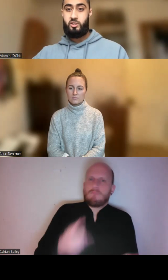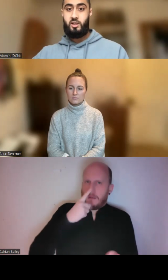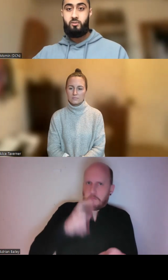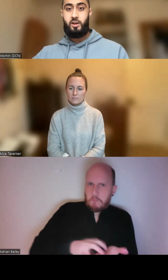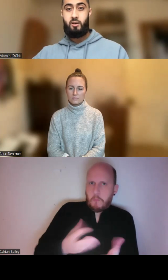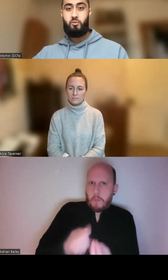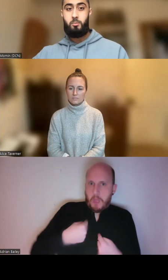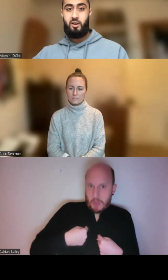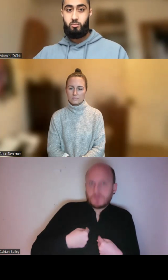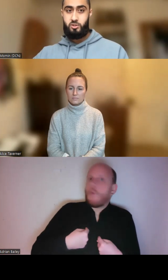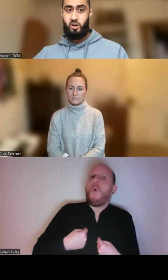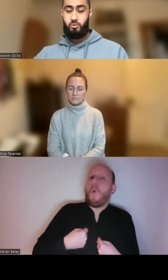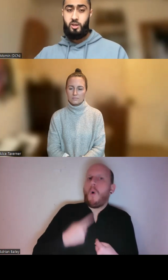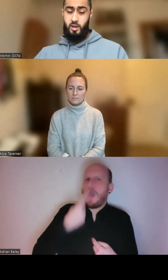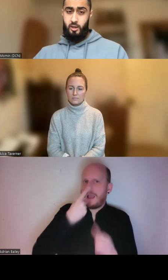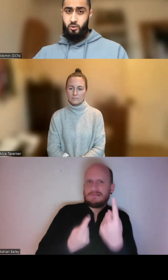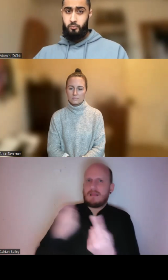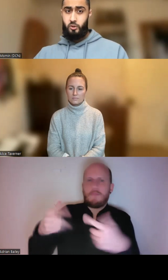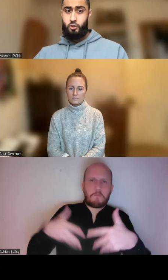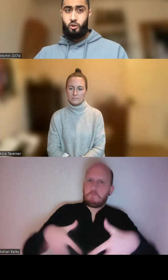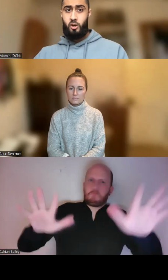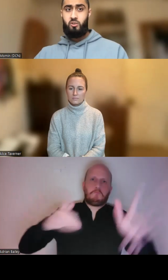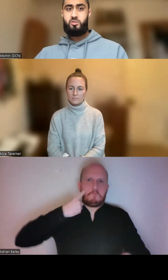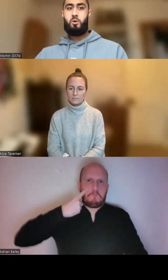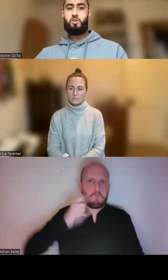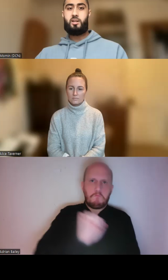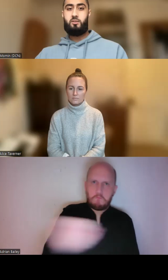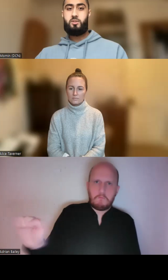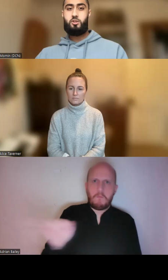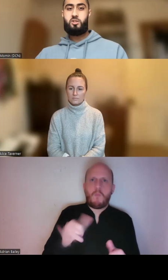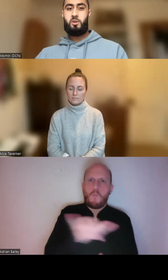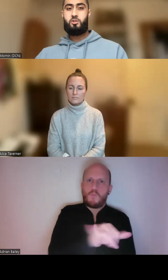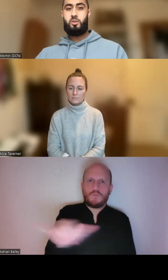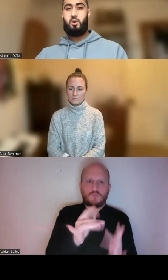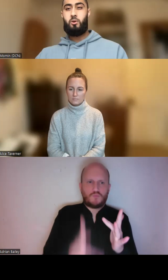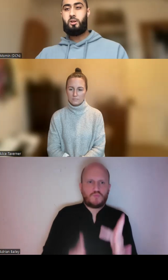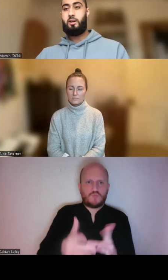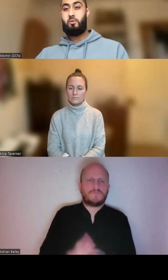on yourself and have the right platform to start off with. Just starting off with some objectives, just to make sure that we're all clear